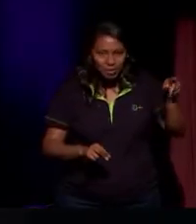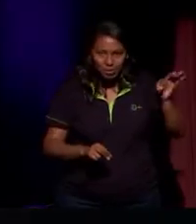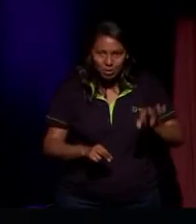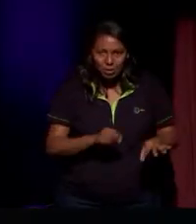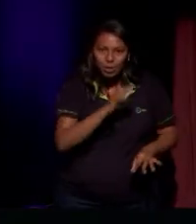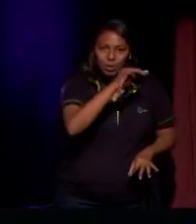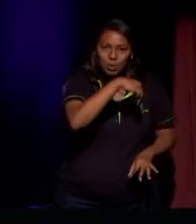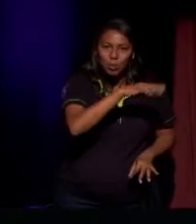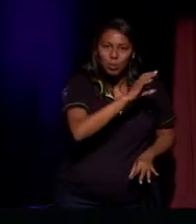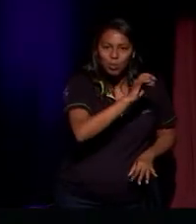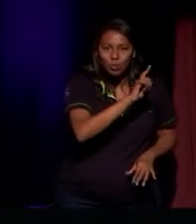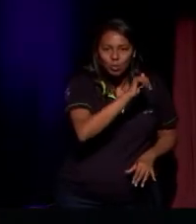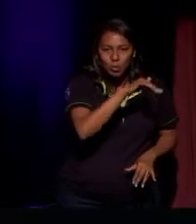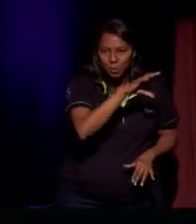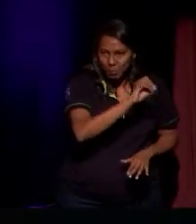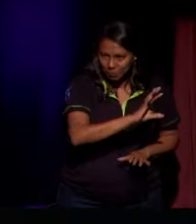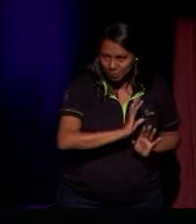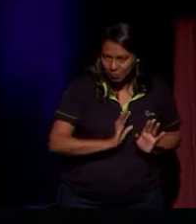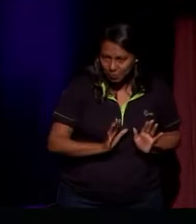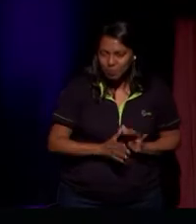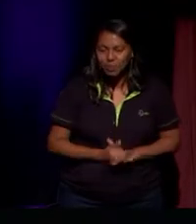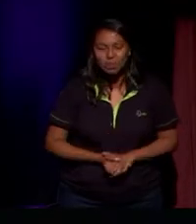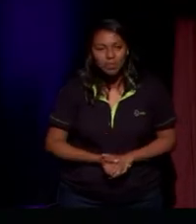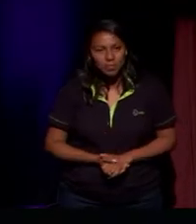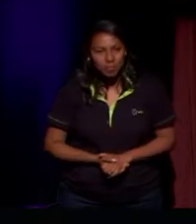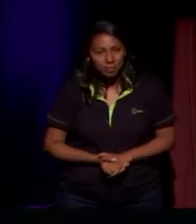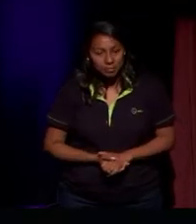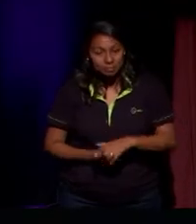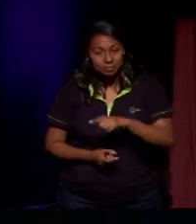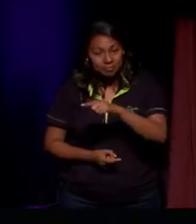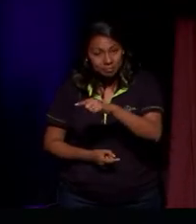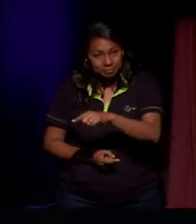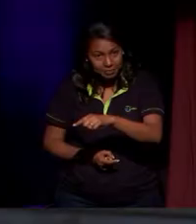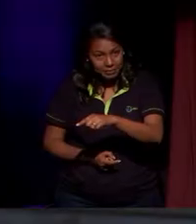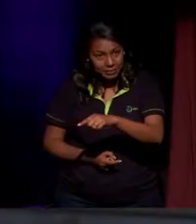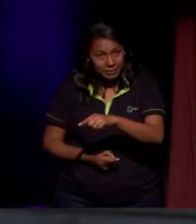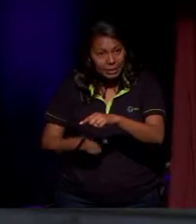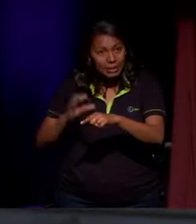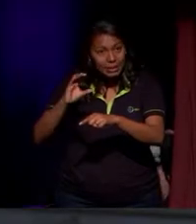being that, within the group of Christians, the majority are the Maronites,